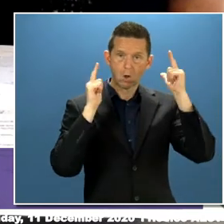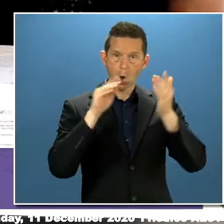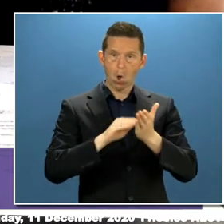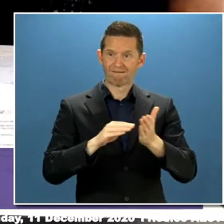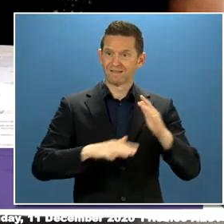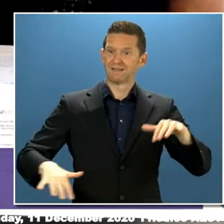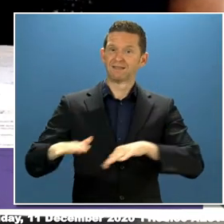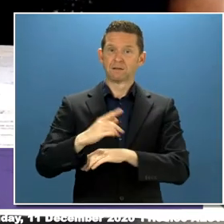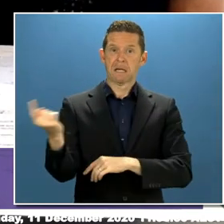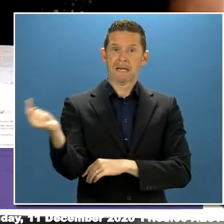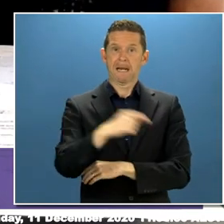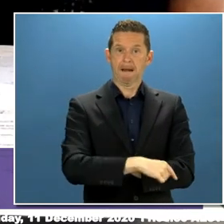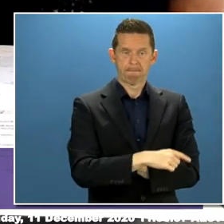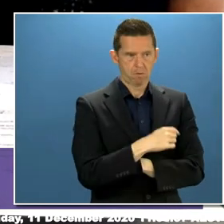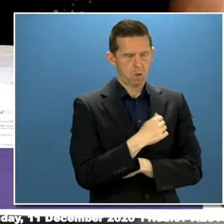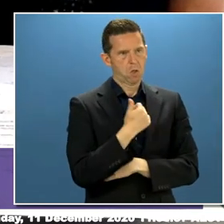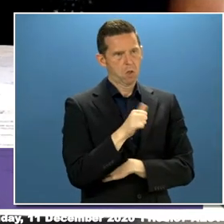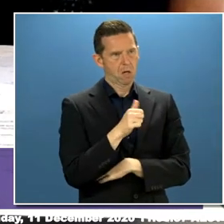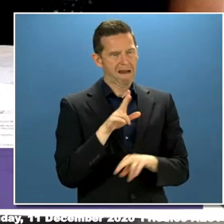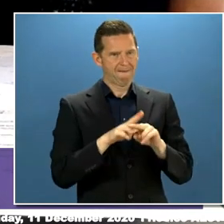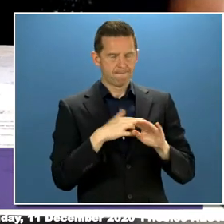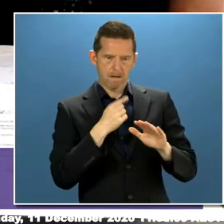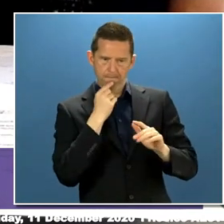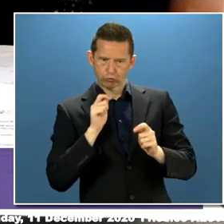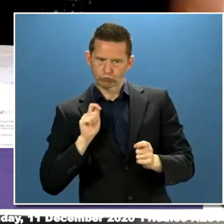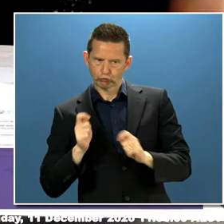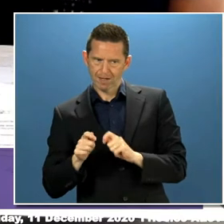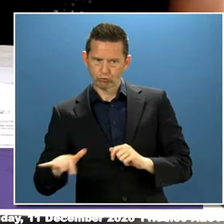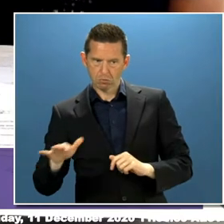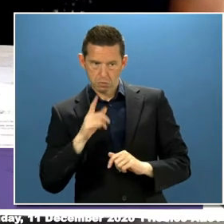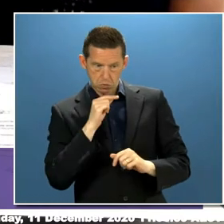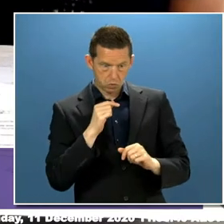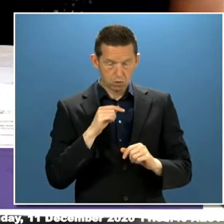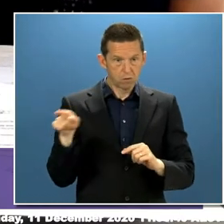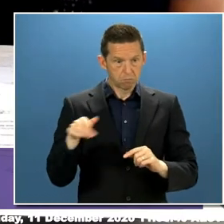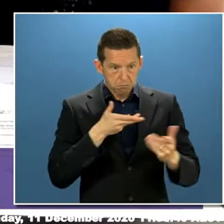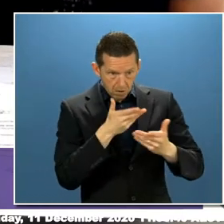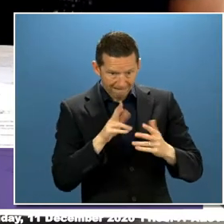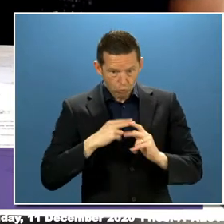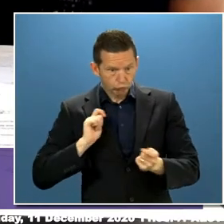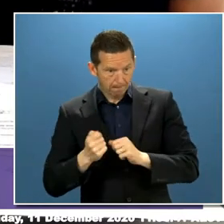sessions, "If I just change this slightly, would this actually make it easier for you to come to work?" And the answer is "yes".